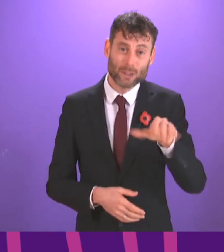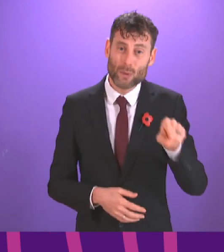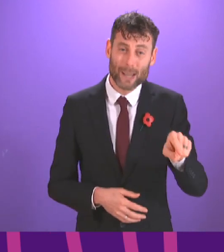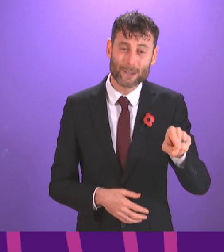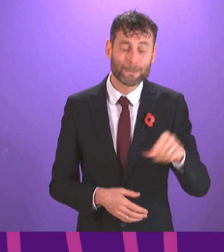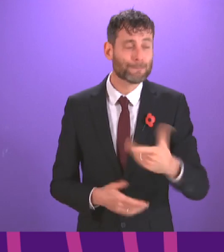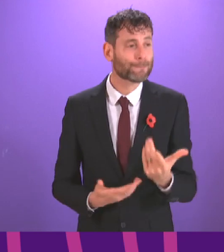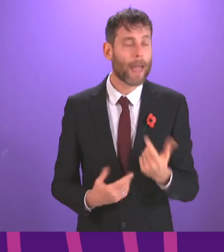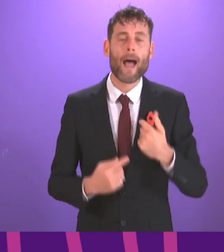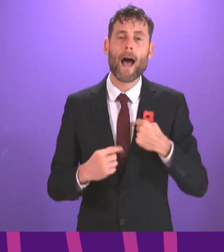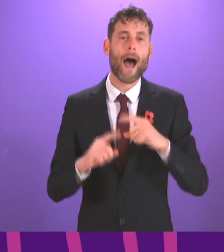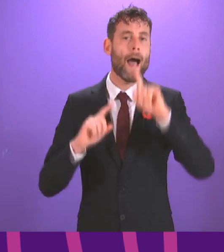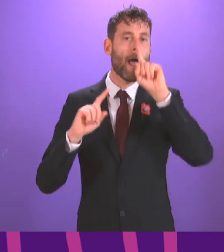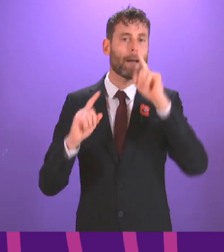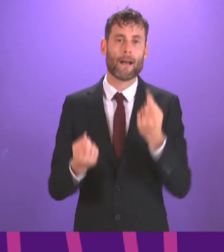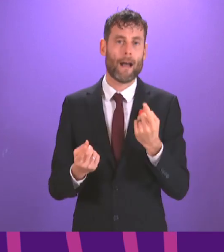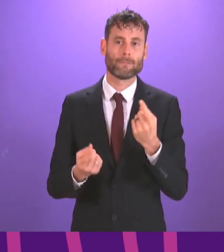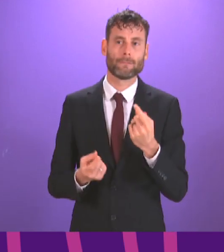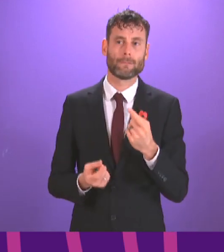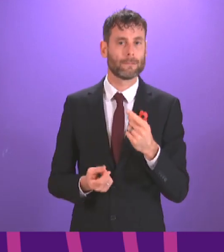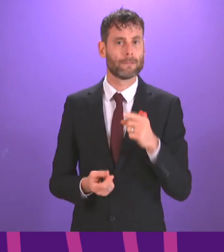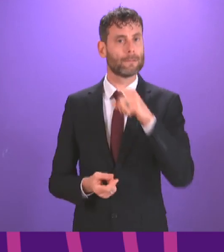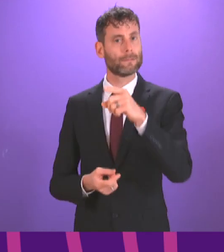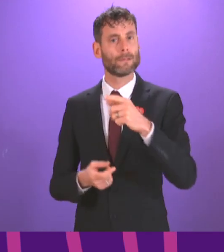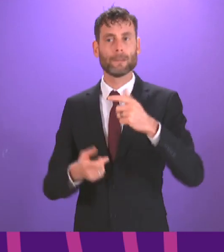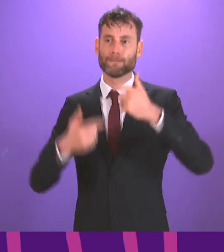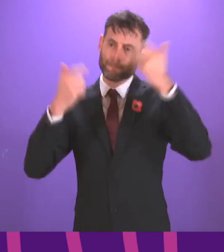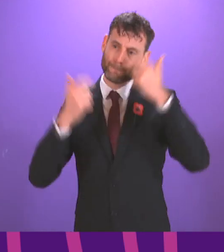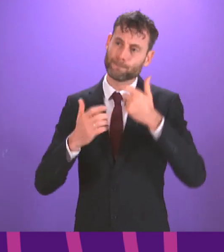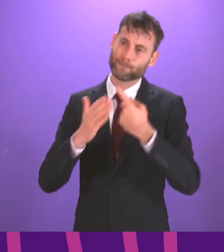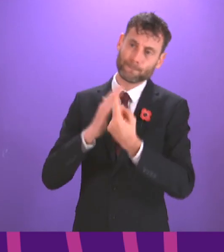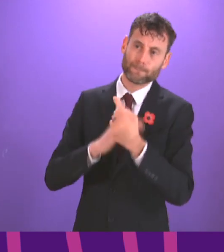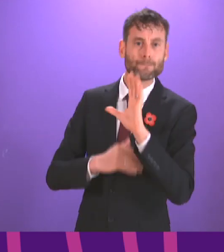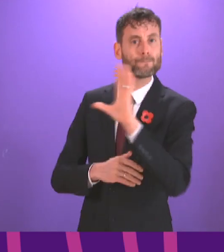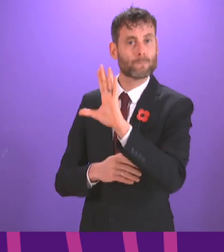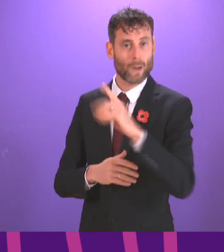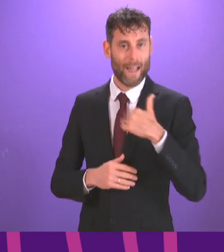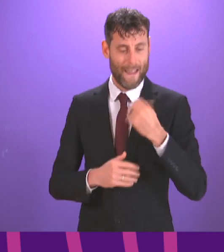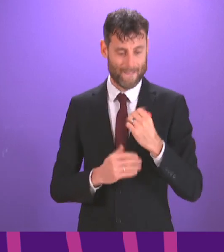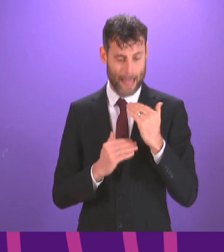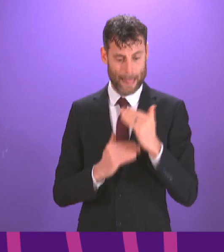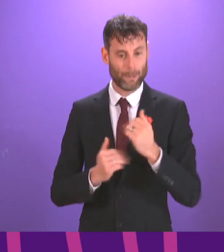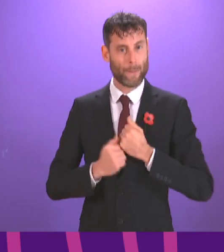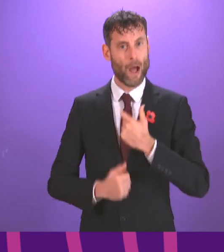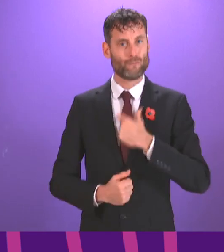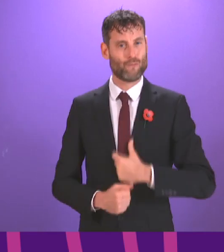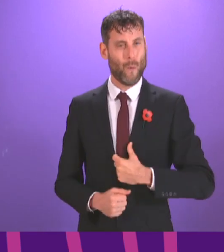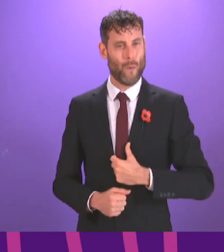I cannot simply cast aside the constitutional limitations of my role, but if there is anything